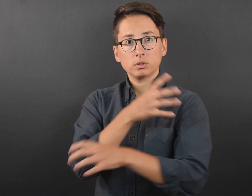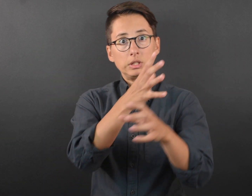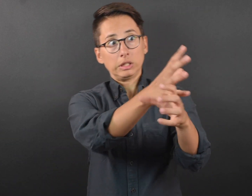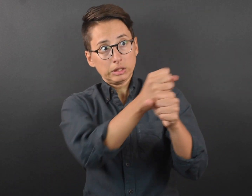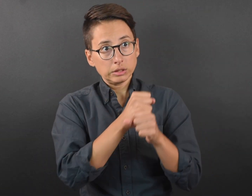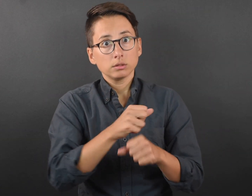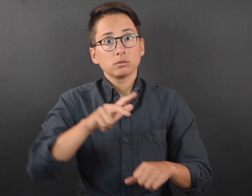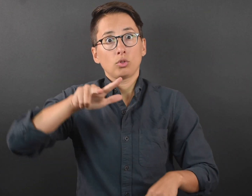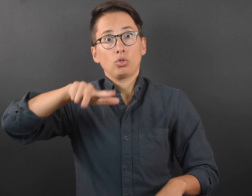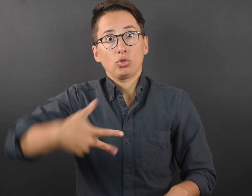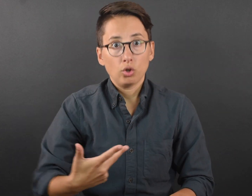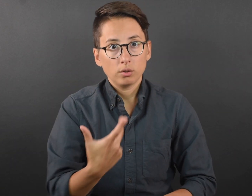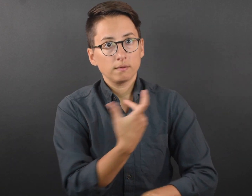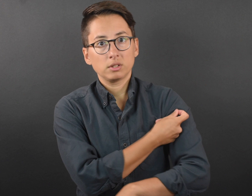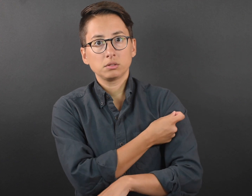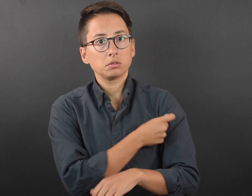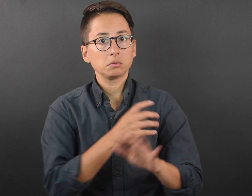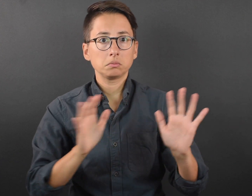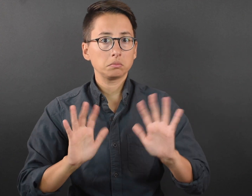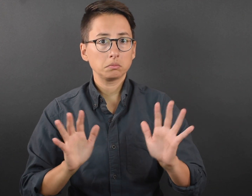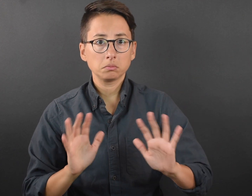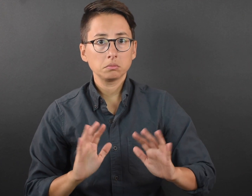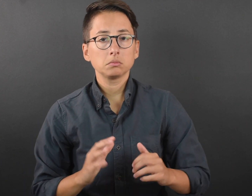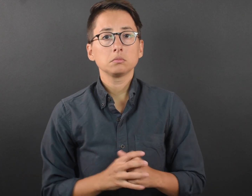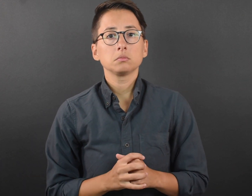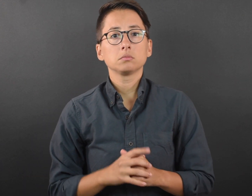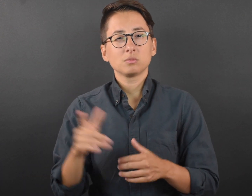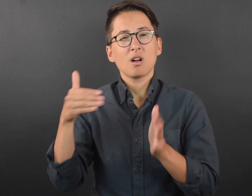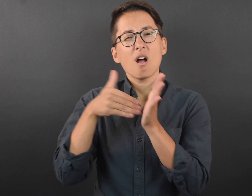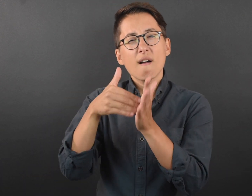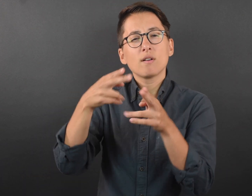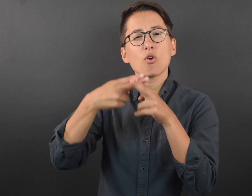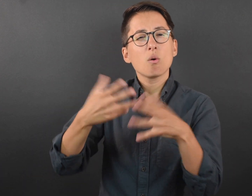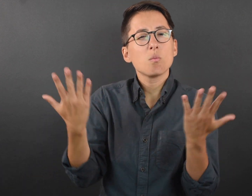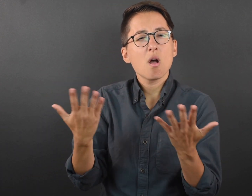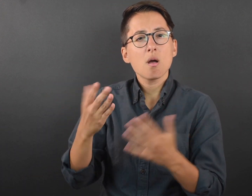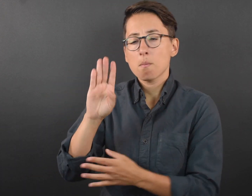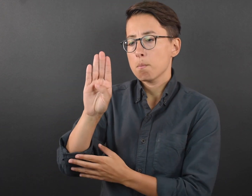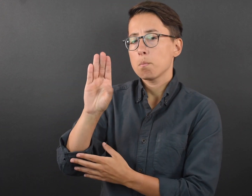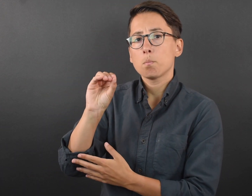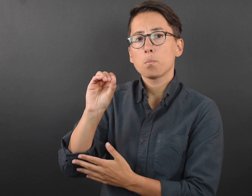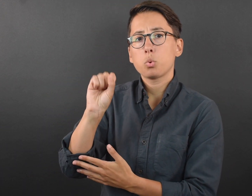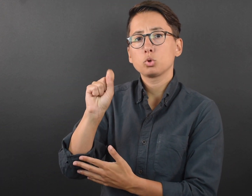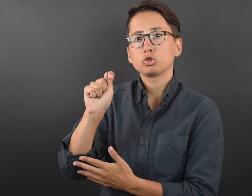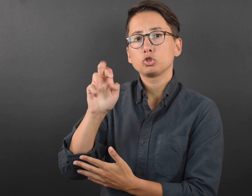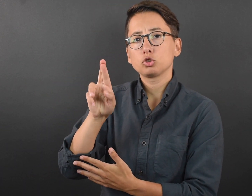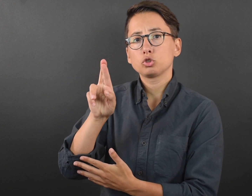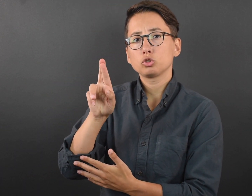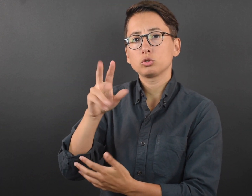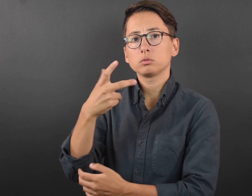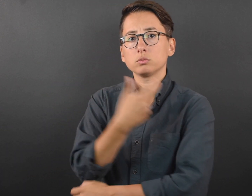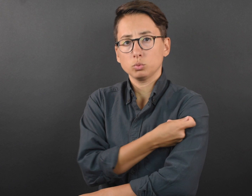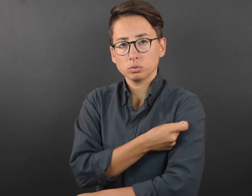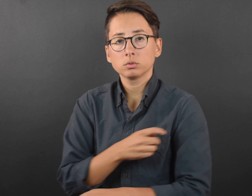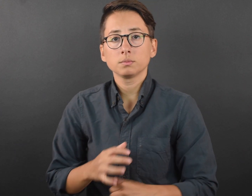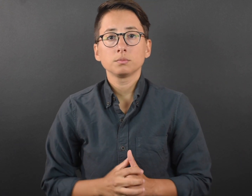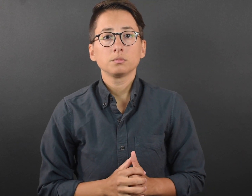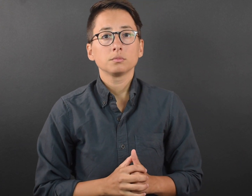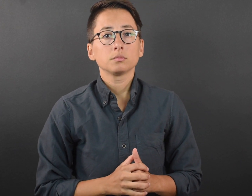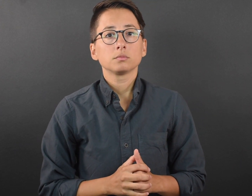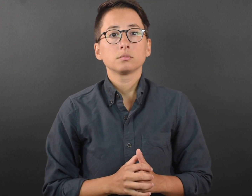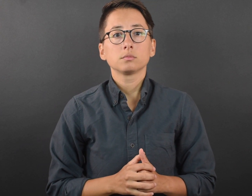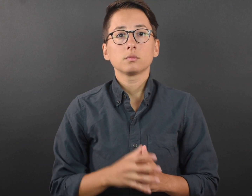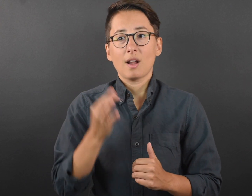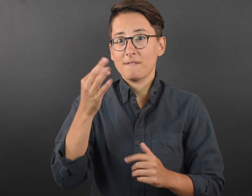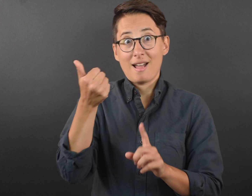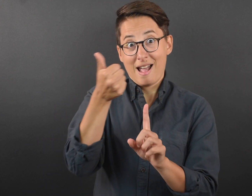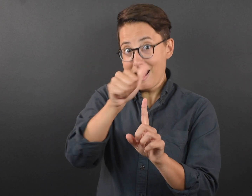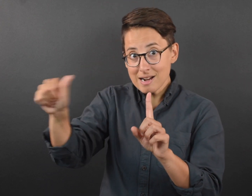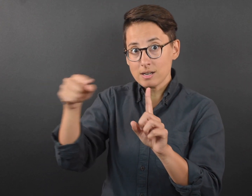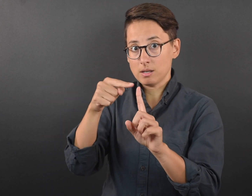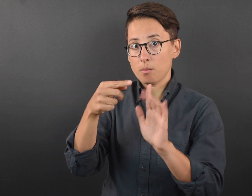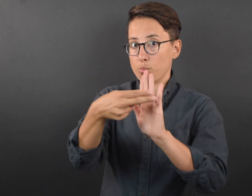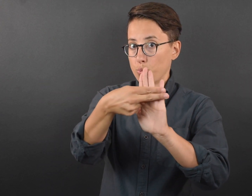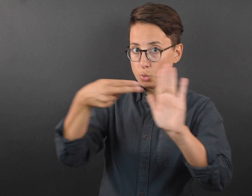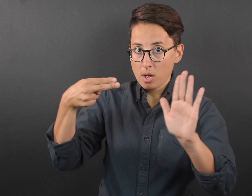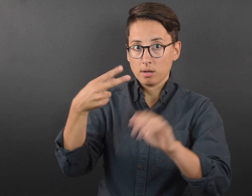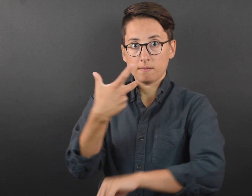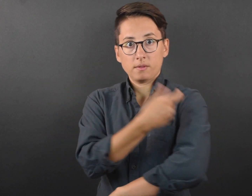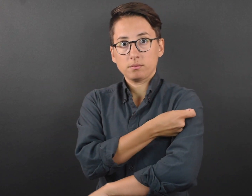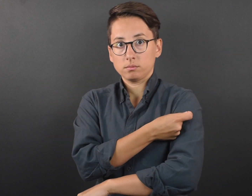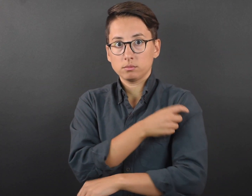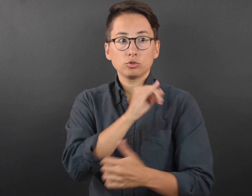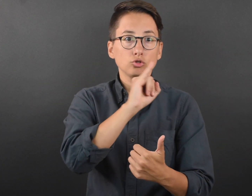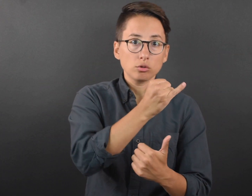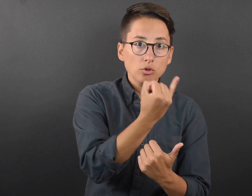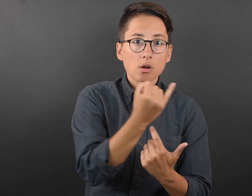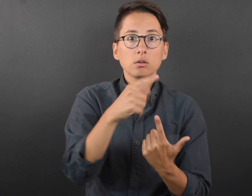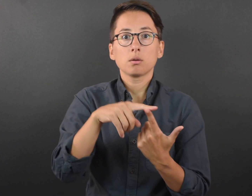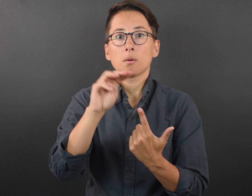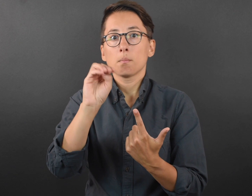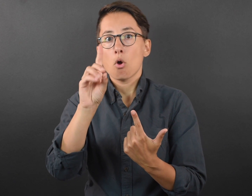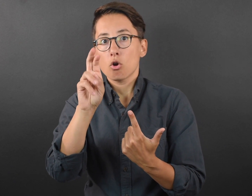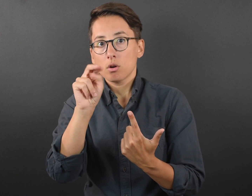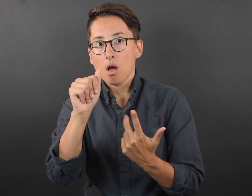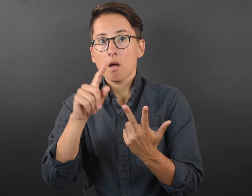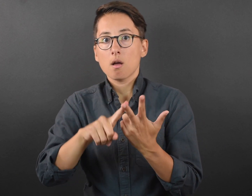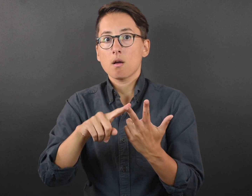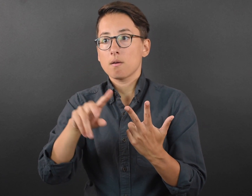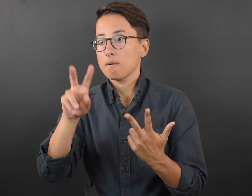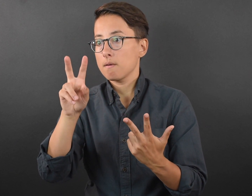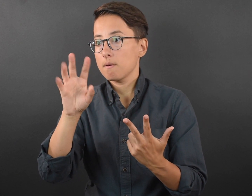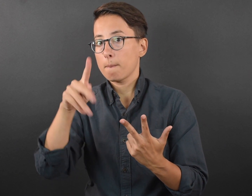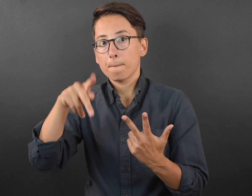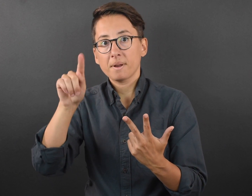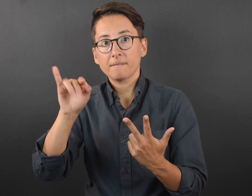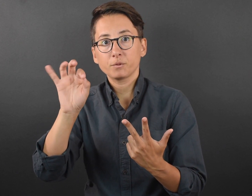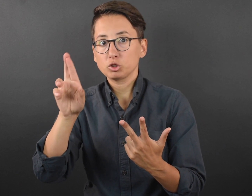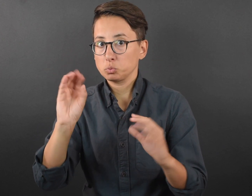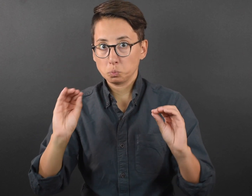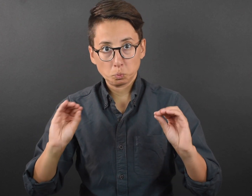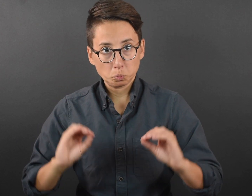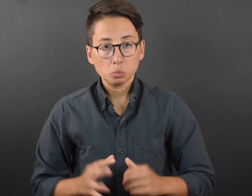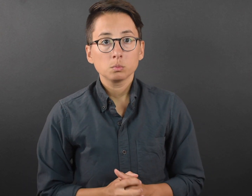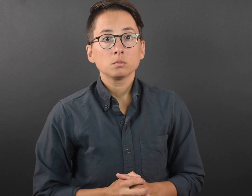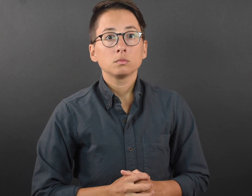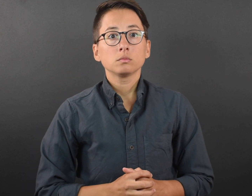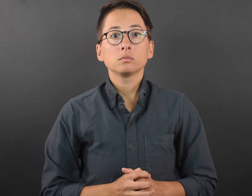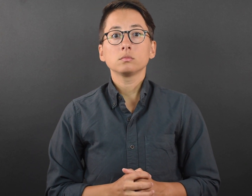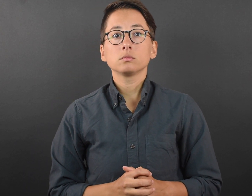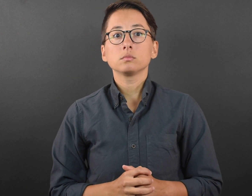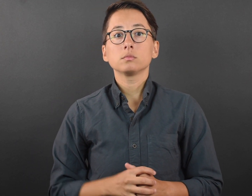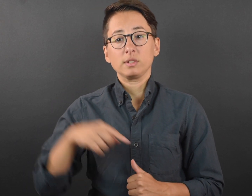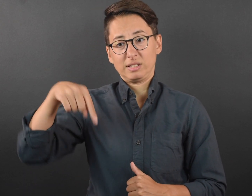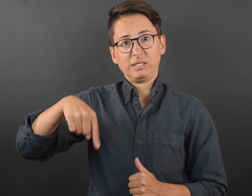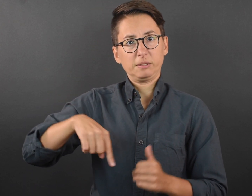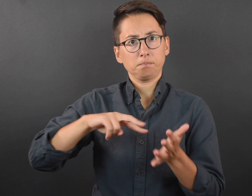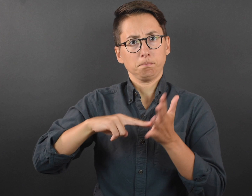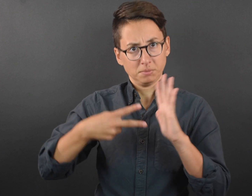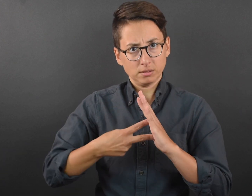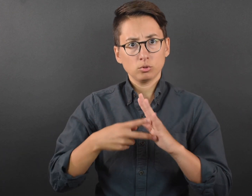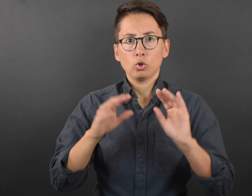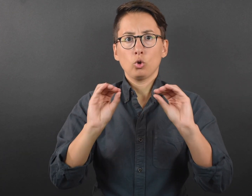to receive another vaccine dose (often called a booster dose) of any brand of vaccine.